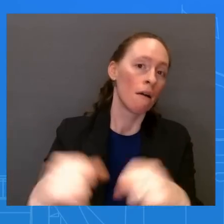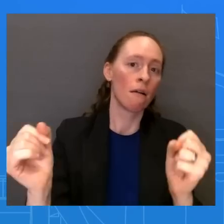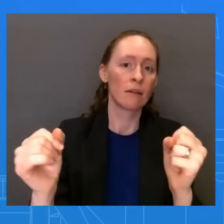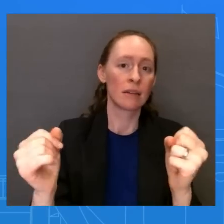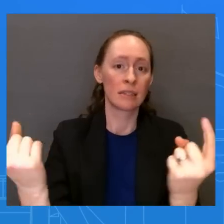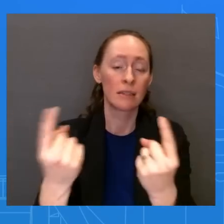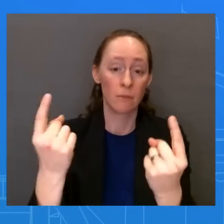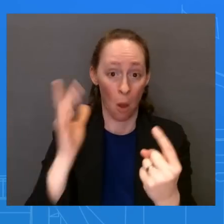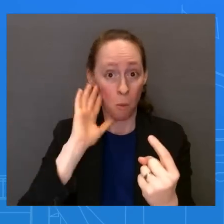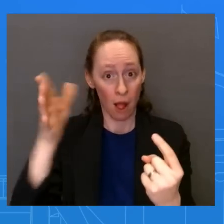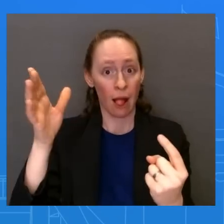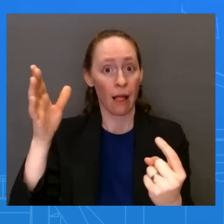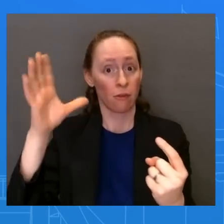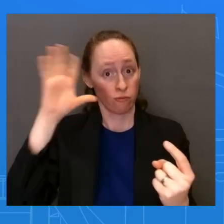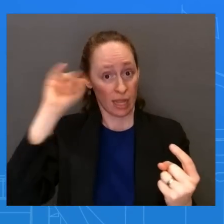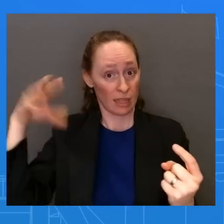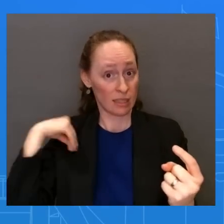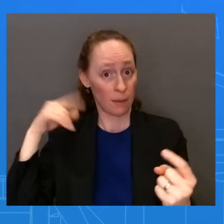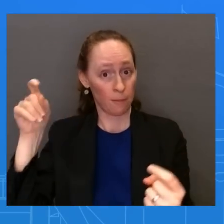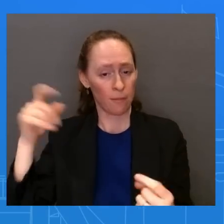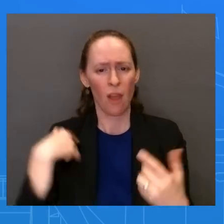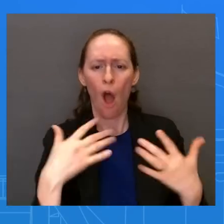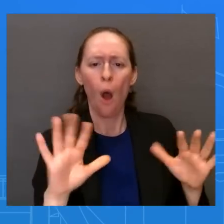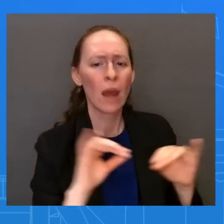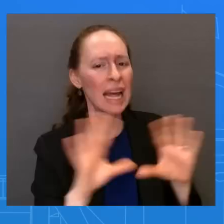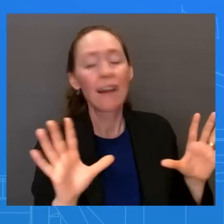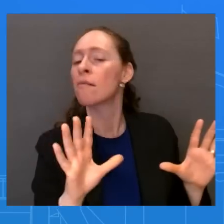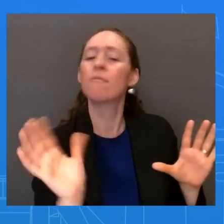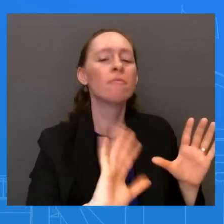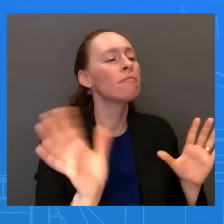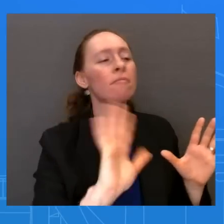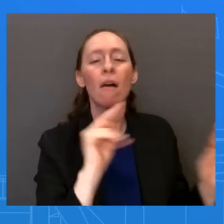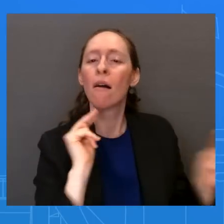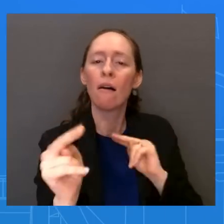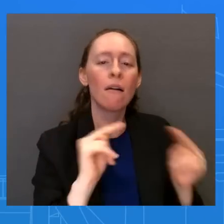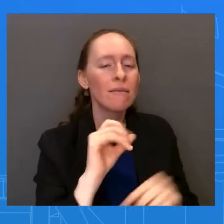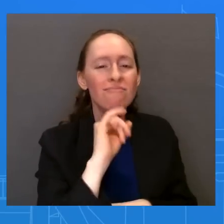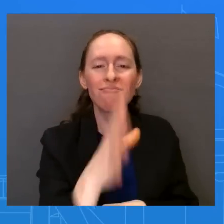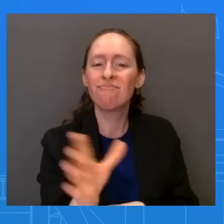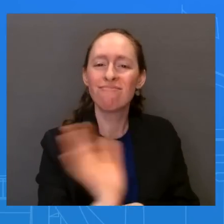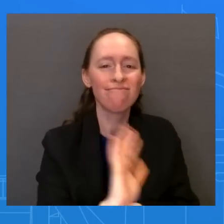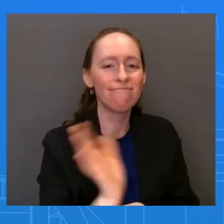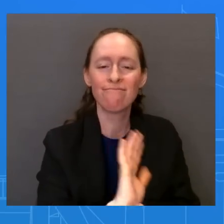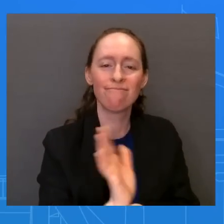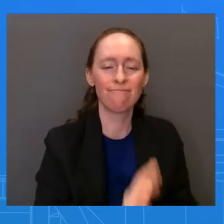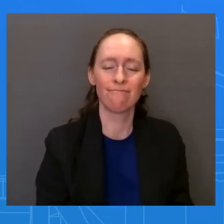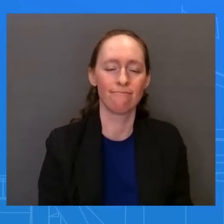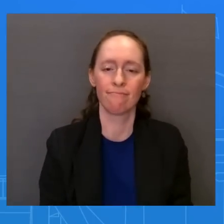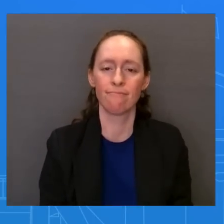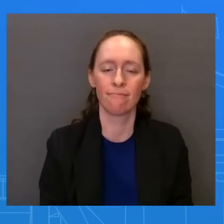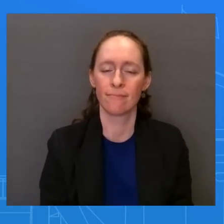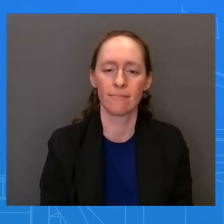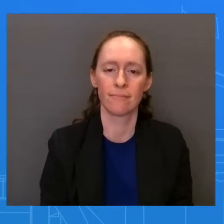there should not be any negotiations around here. We should not be stepping around dealing with the debt ceiling. We've been incredibly clear here.